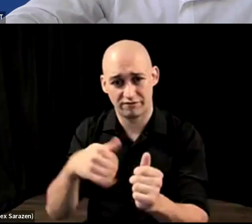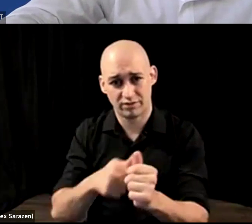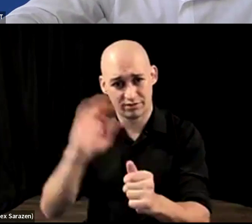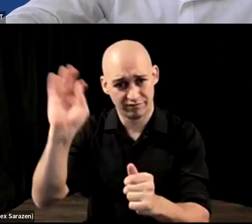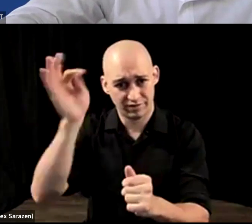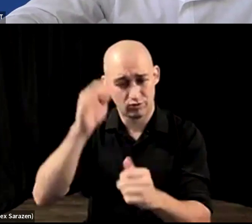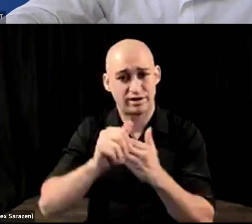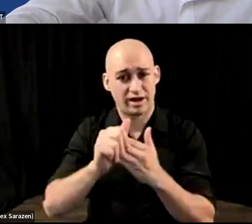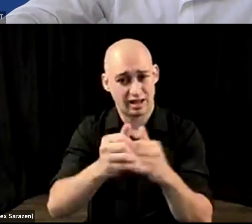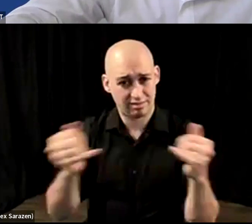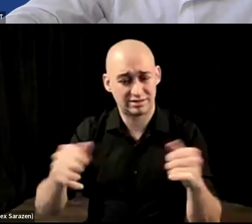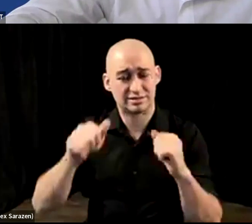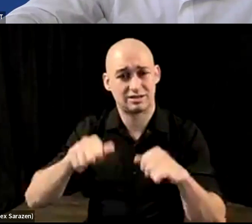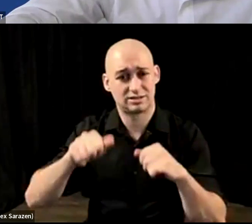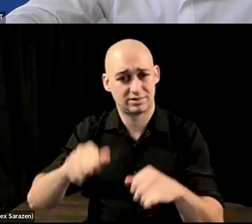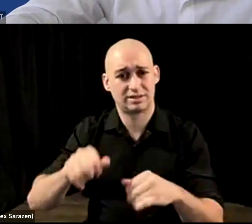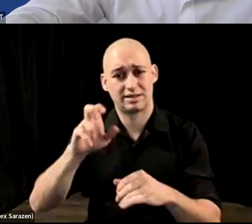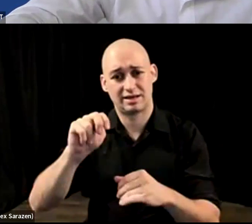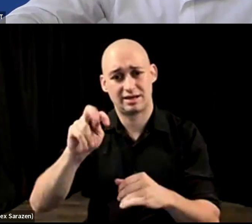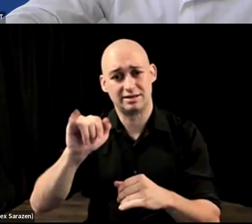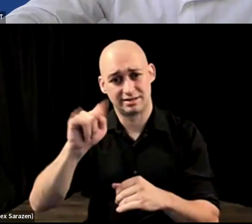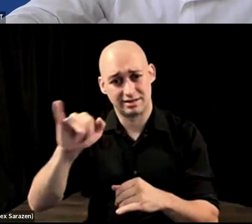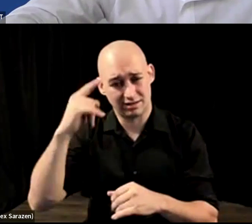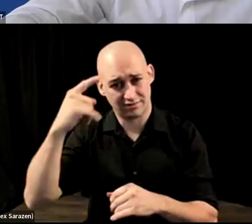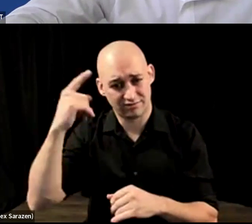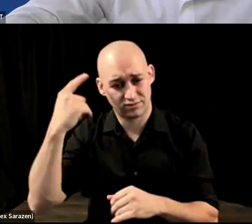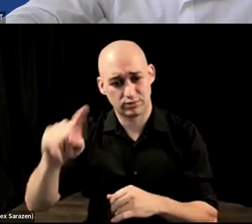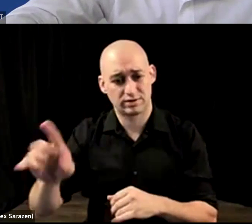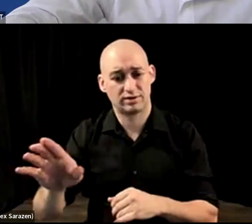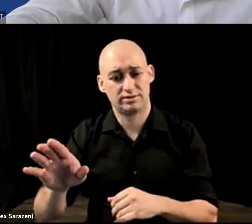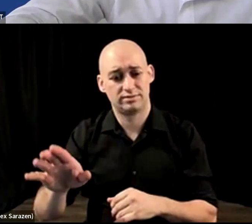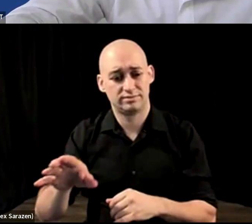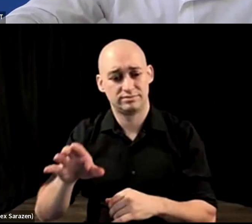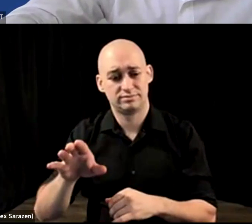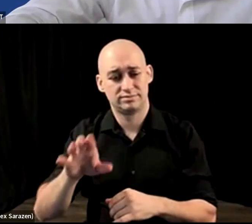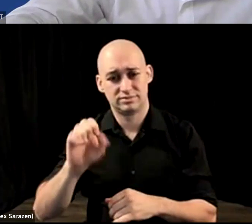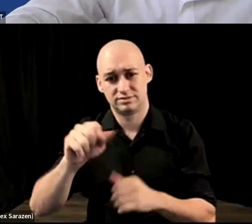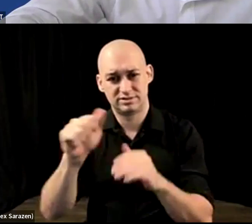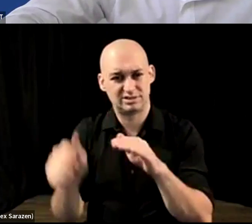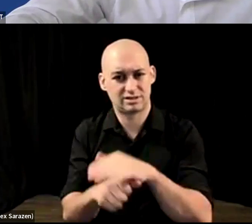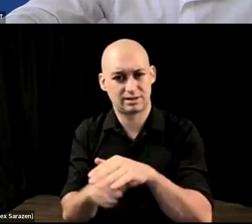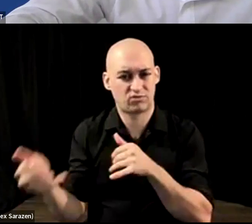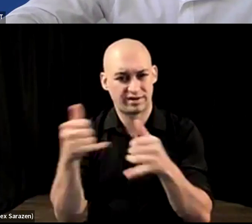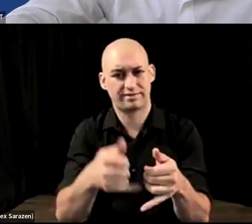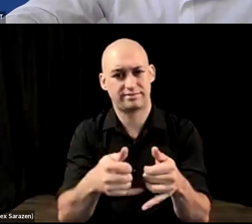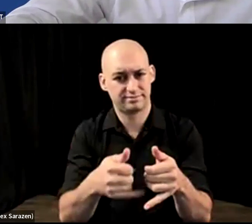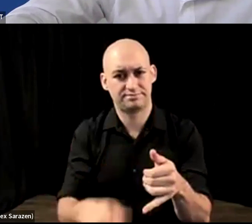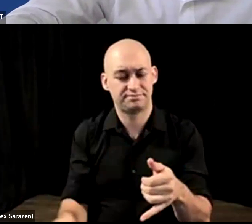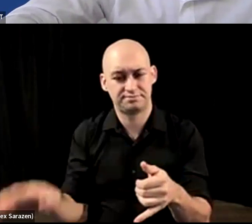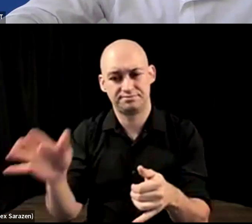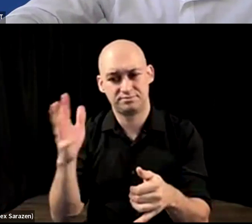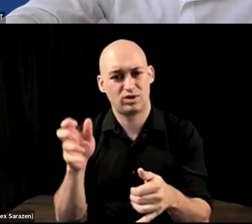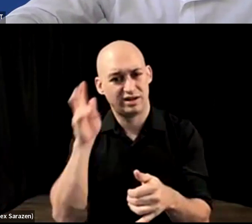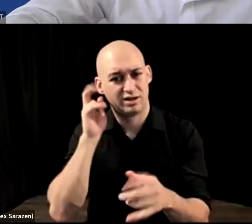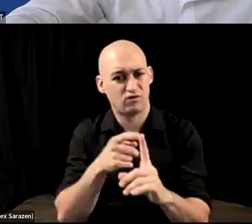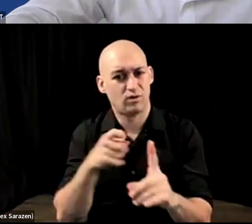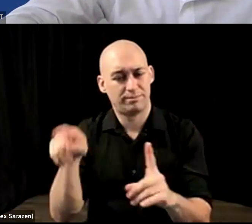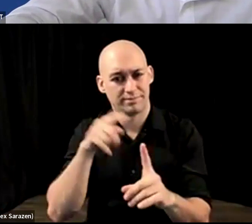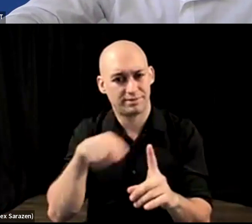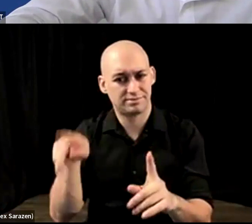eligible entities before for the sub-grants and we want to hear from folks during when we send